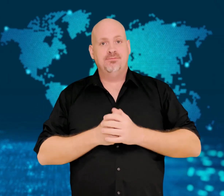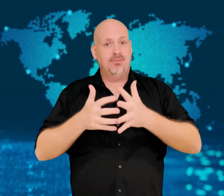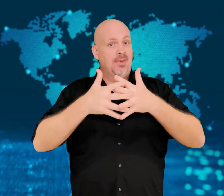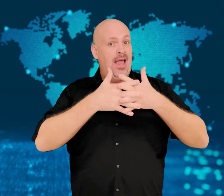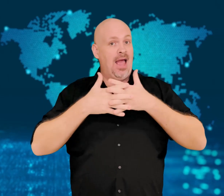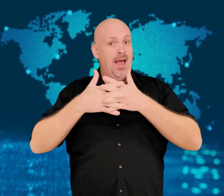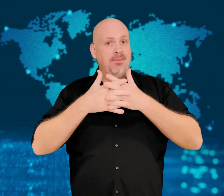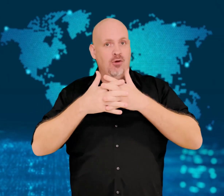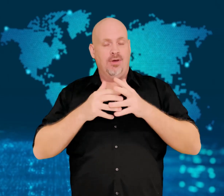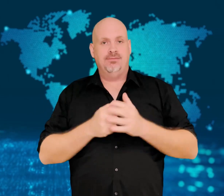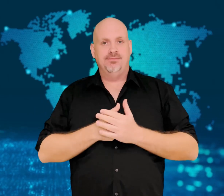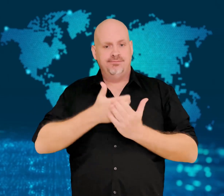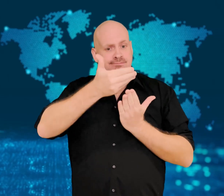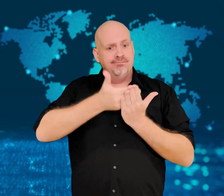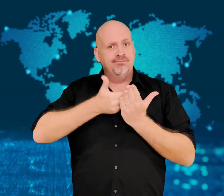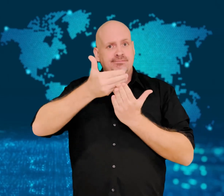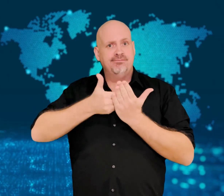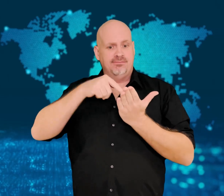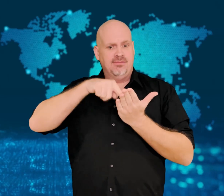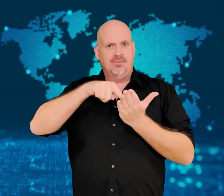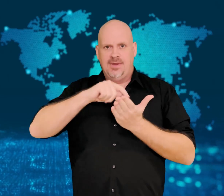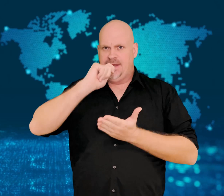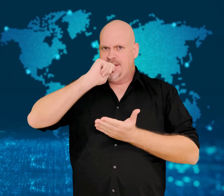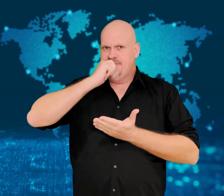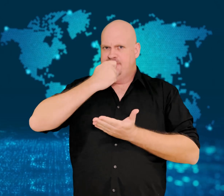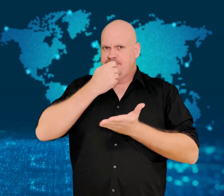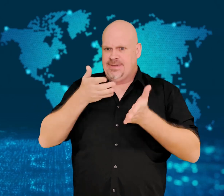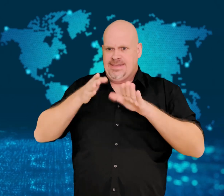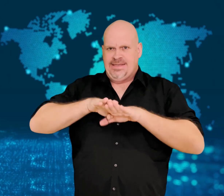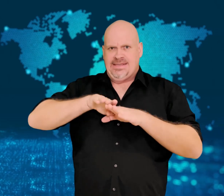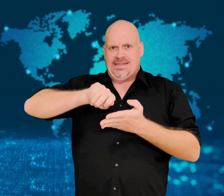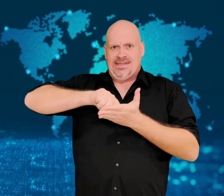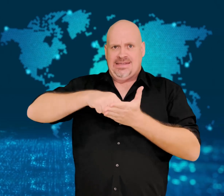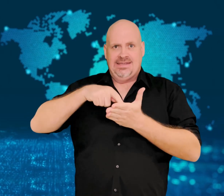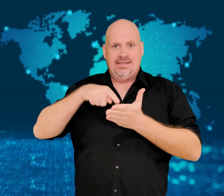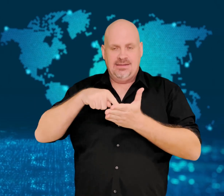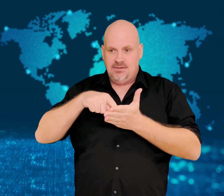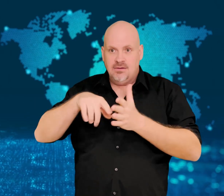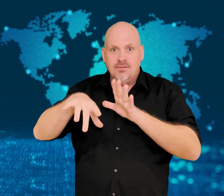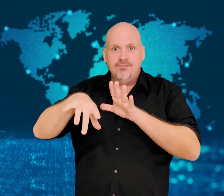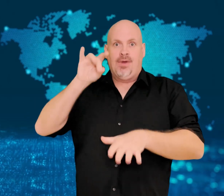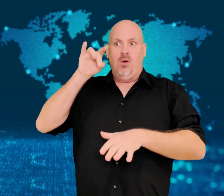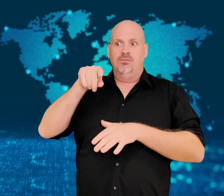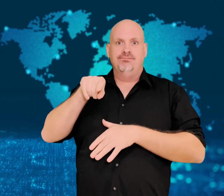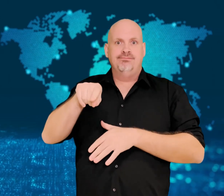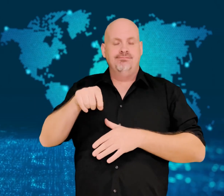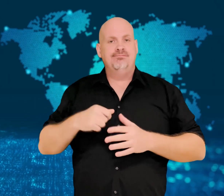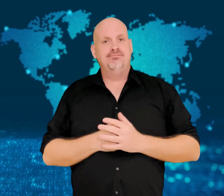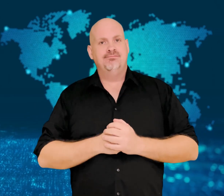Classified documents found